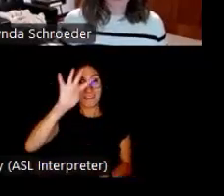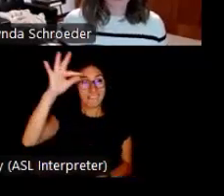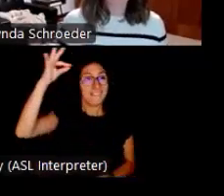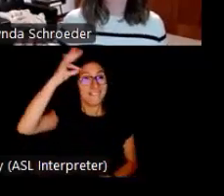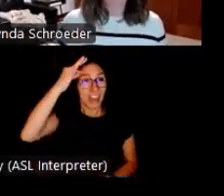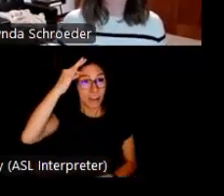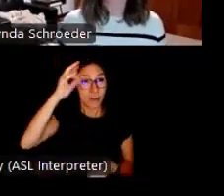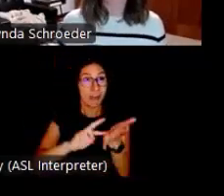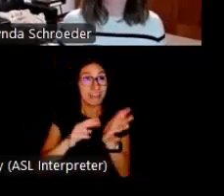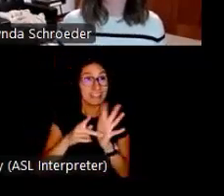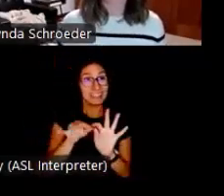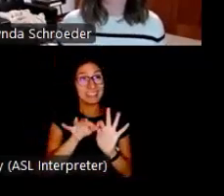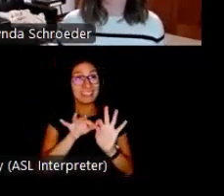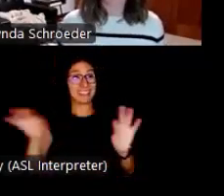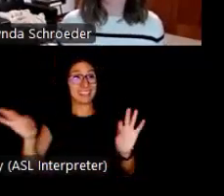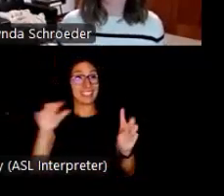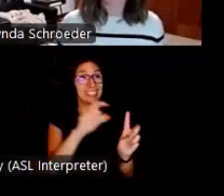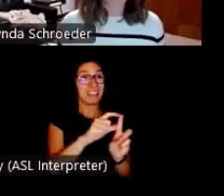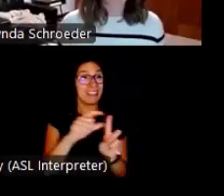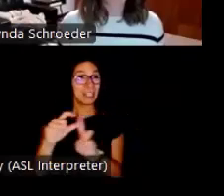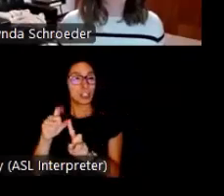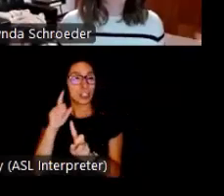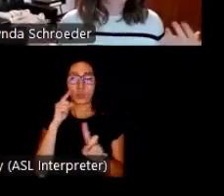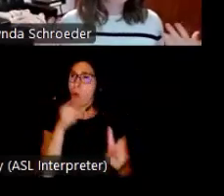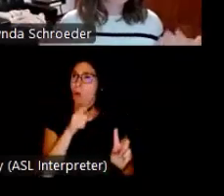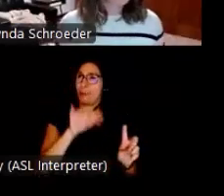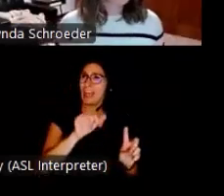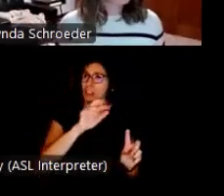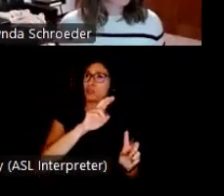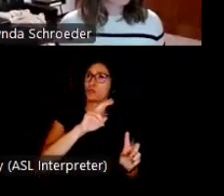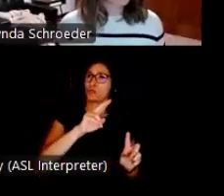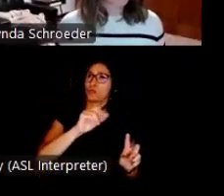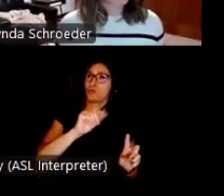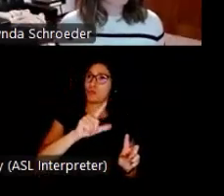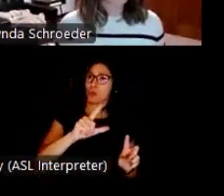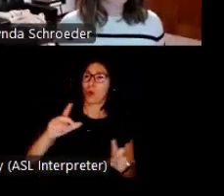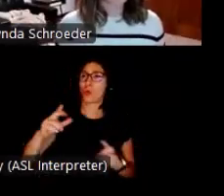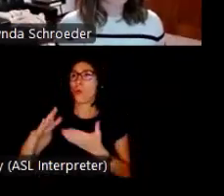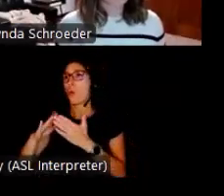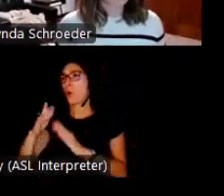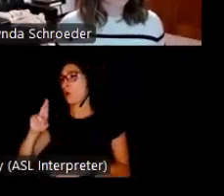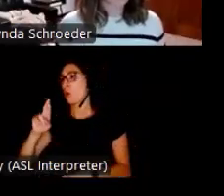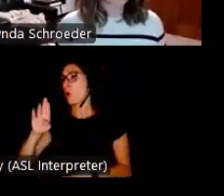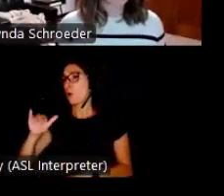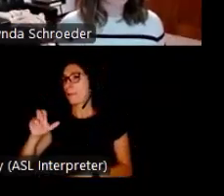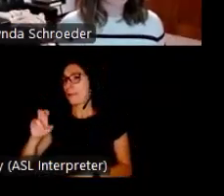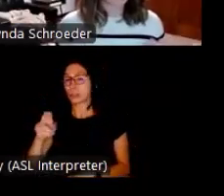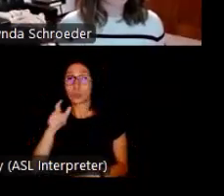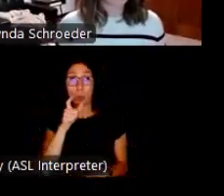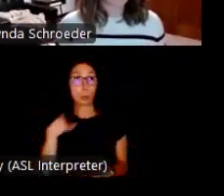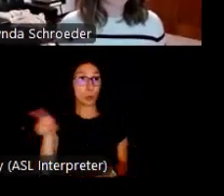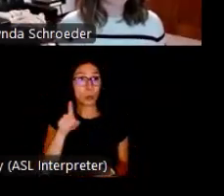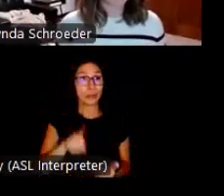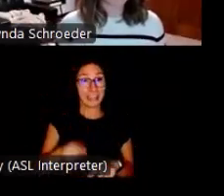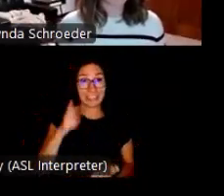of rural and urban areas. So for those who maybe can't see the screen or can't see the color differential,